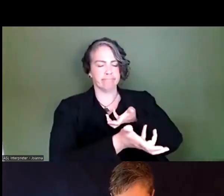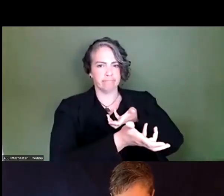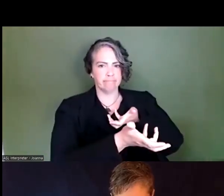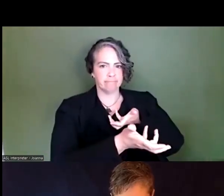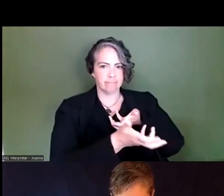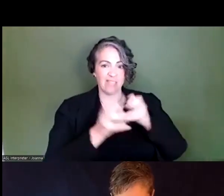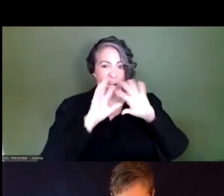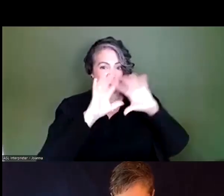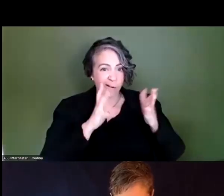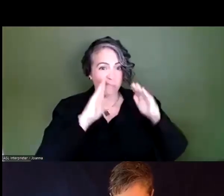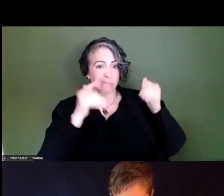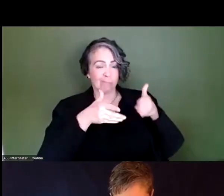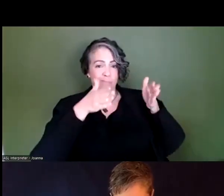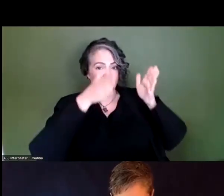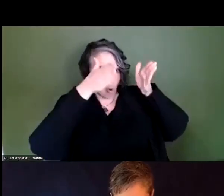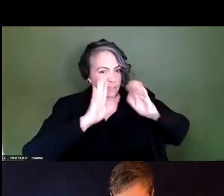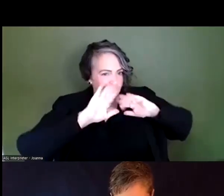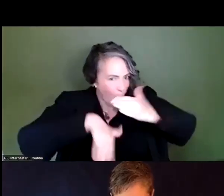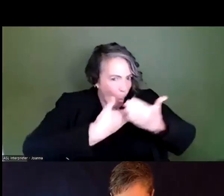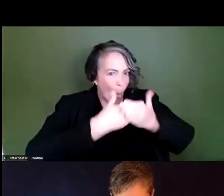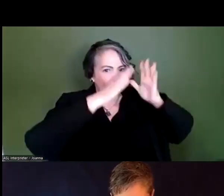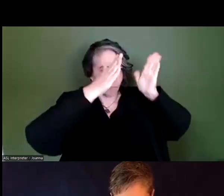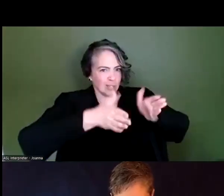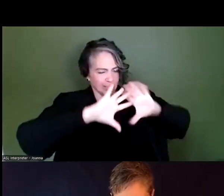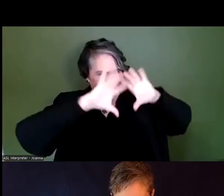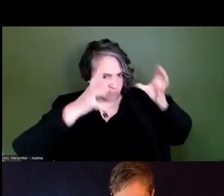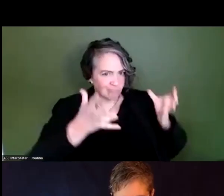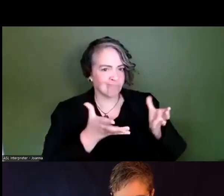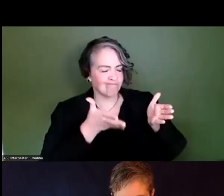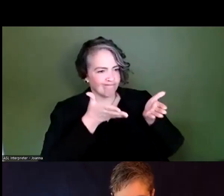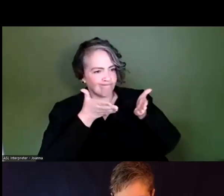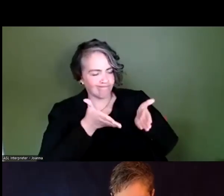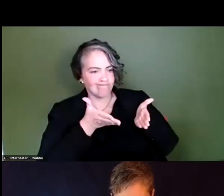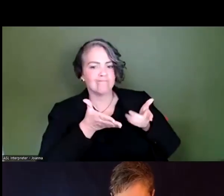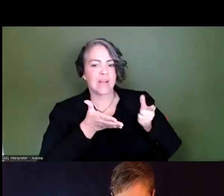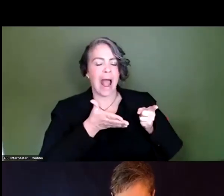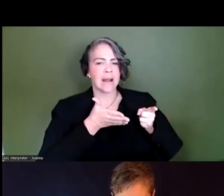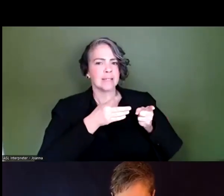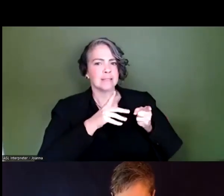and asking open-ended questions and really, you know, engaging in development, it's really I think